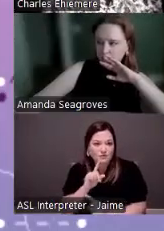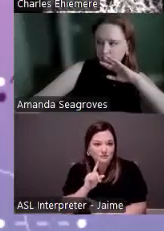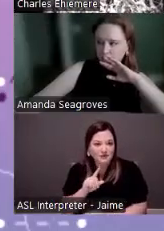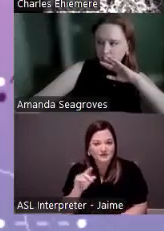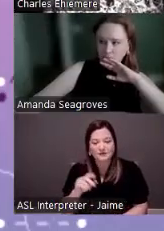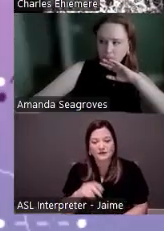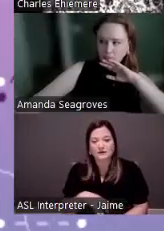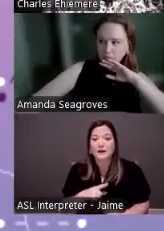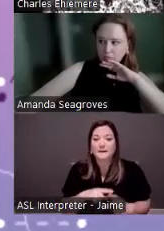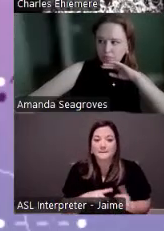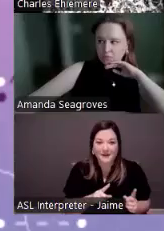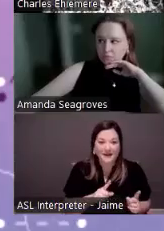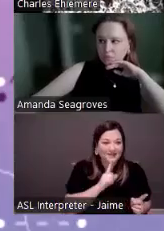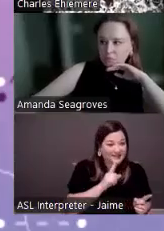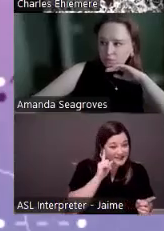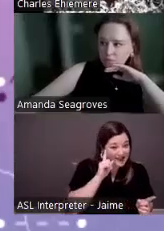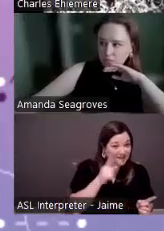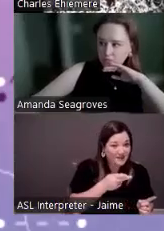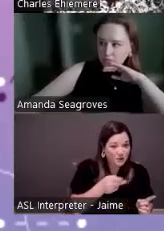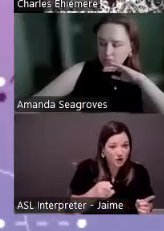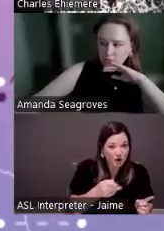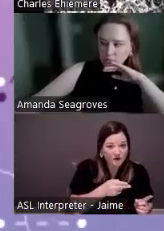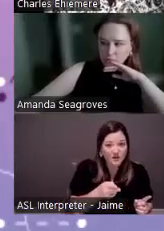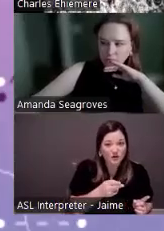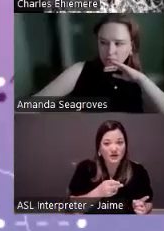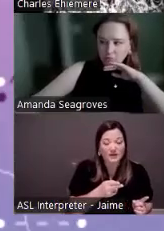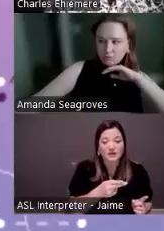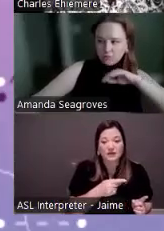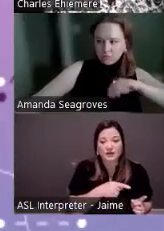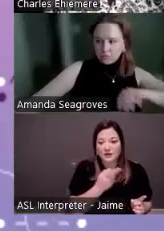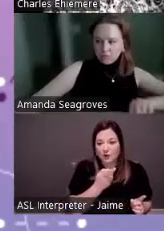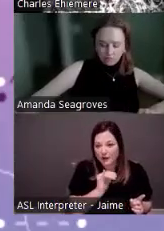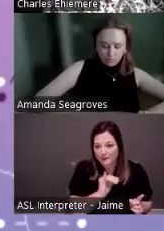that also seeing if they have vision, they can see.